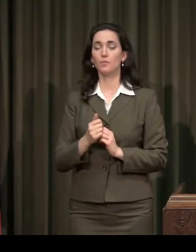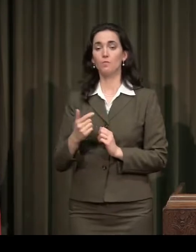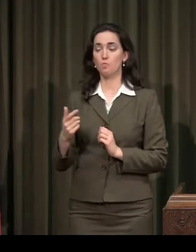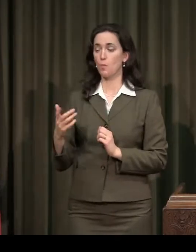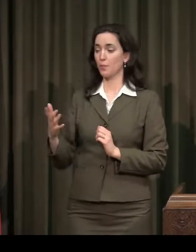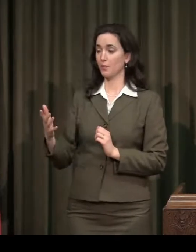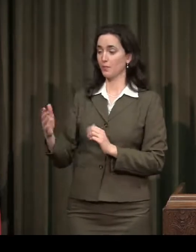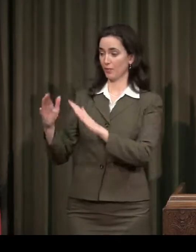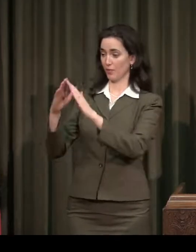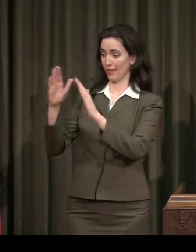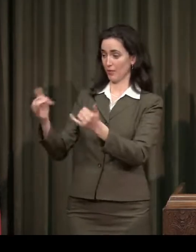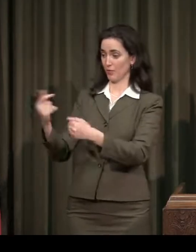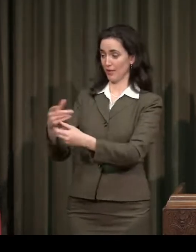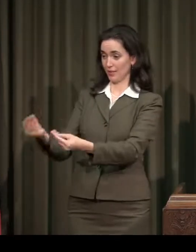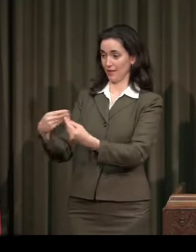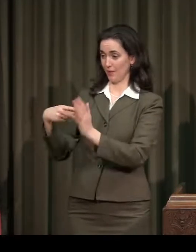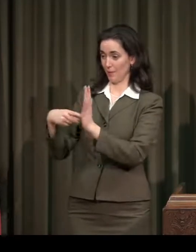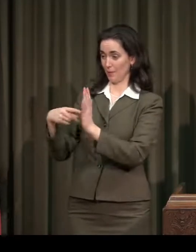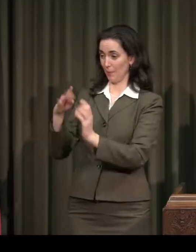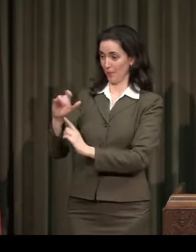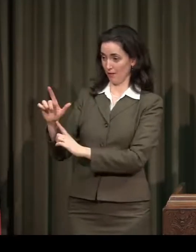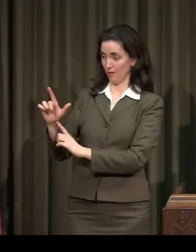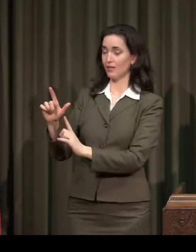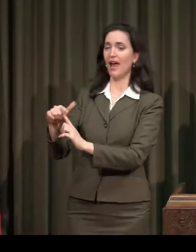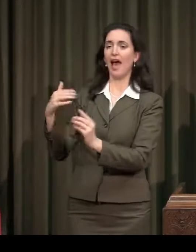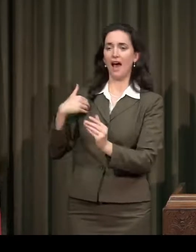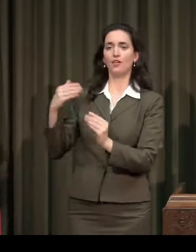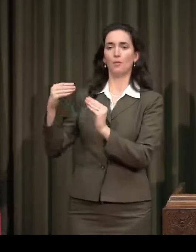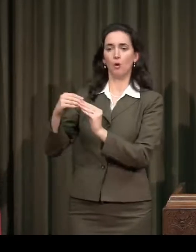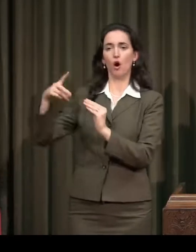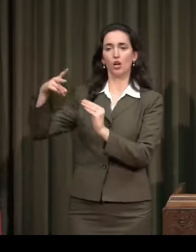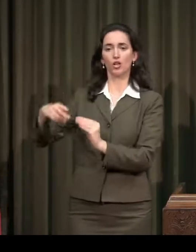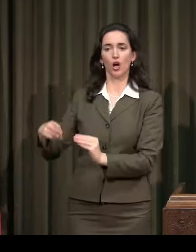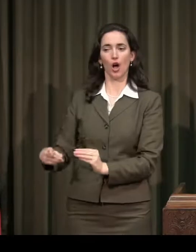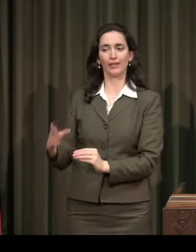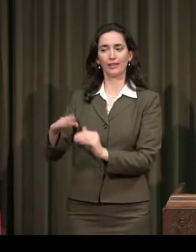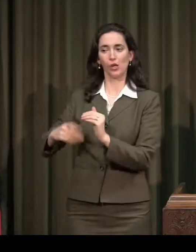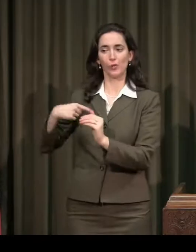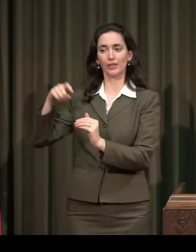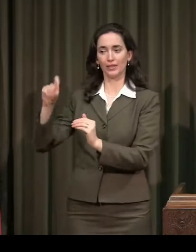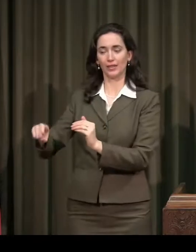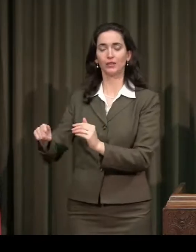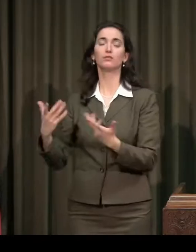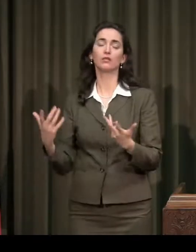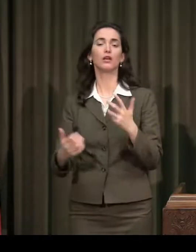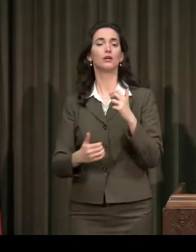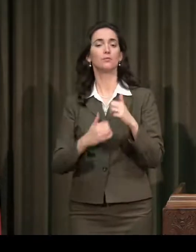of the house today than was necessary a majority of the house decided to inflict